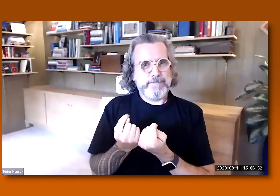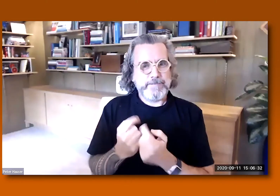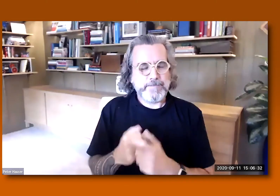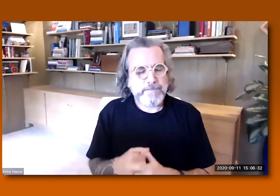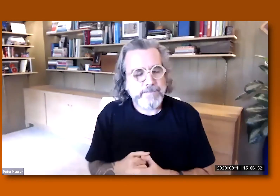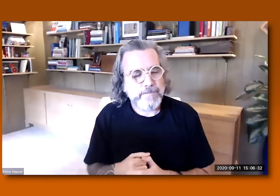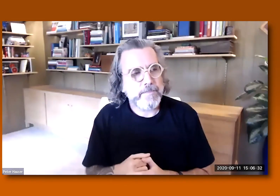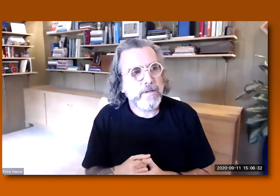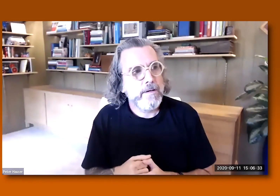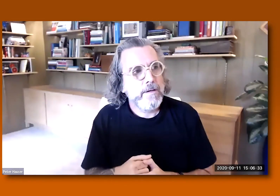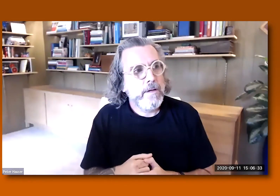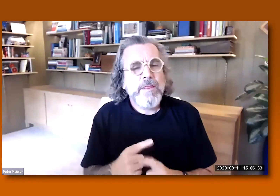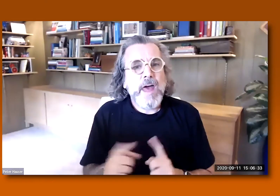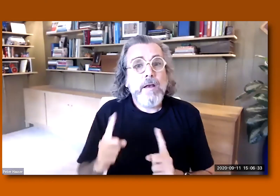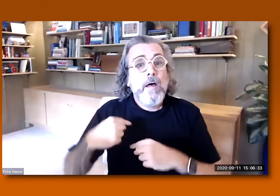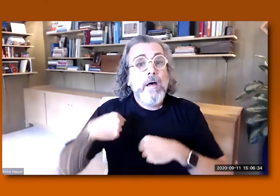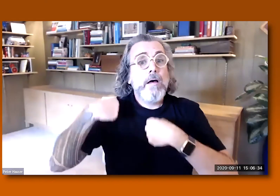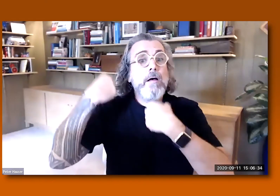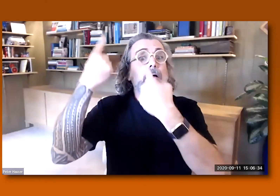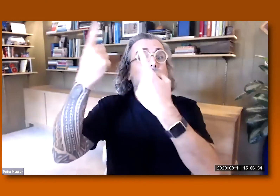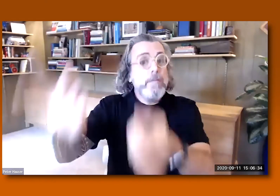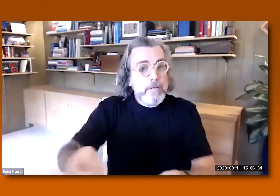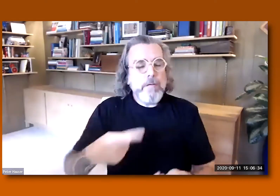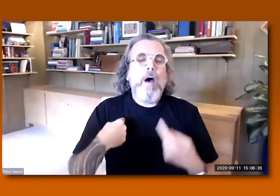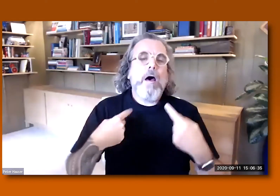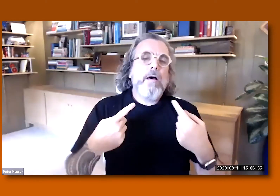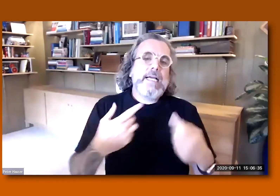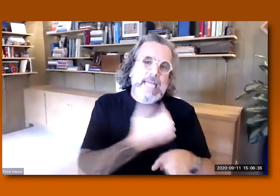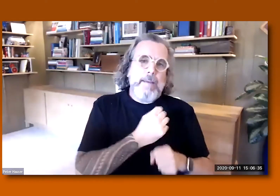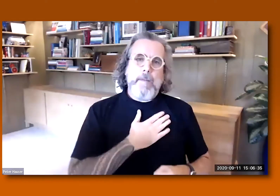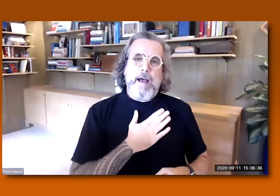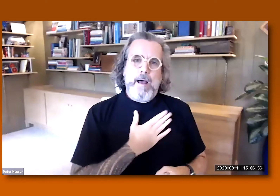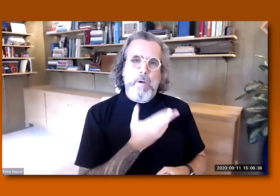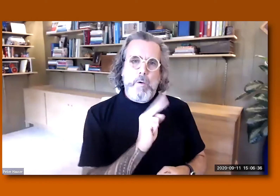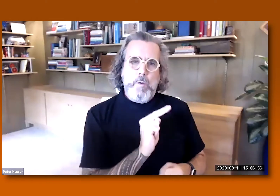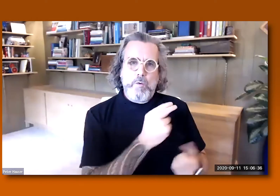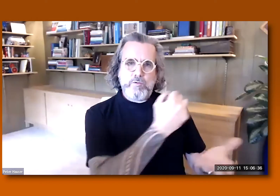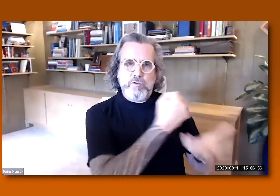I'm not the primary PI but instead part of a larger team.